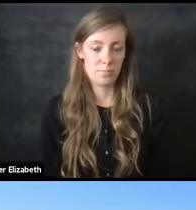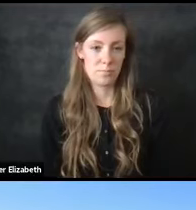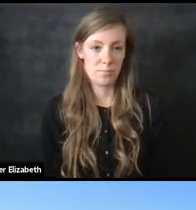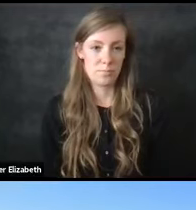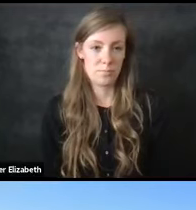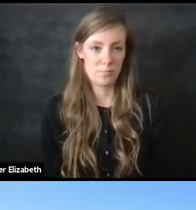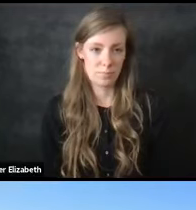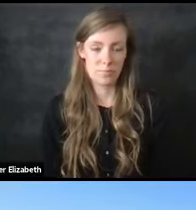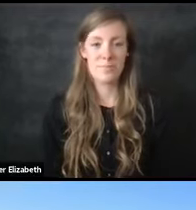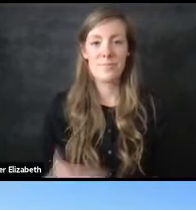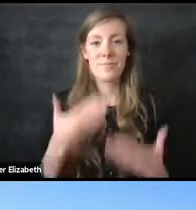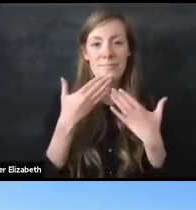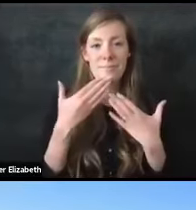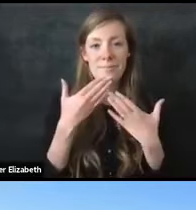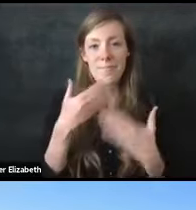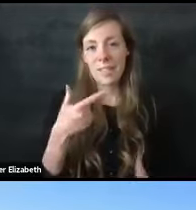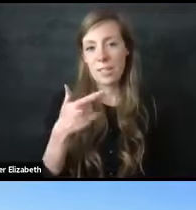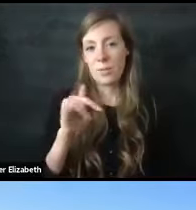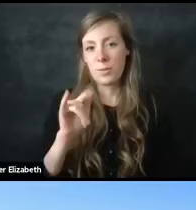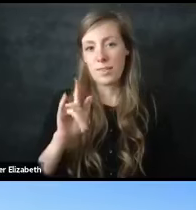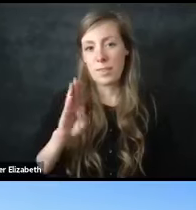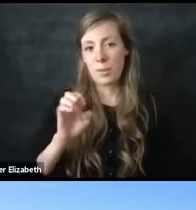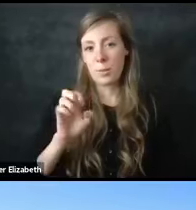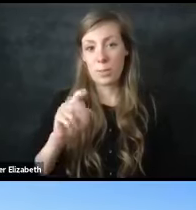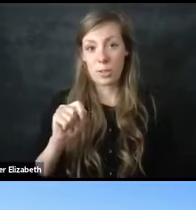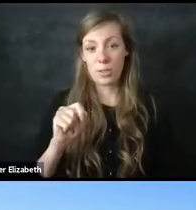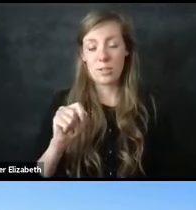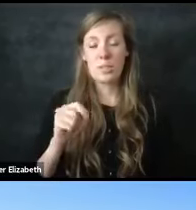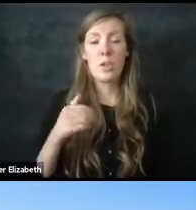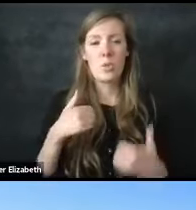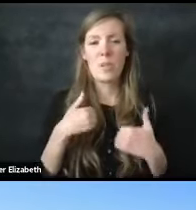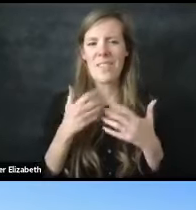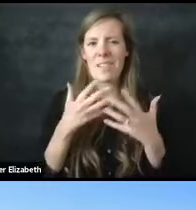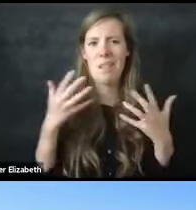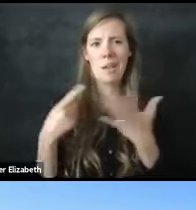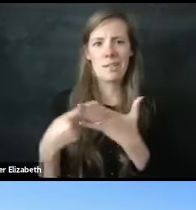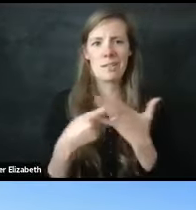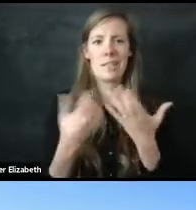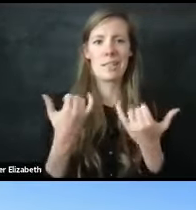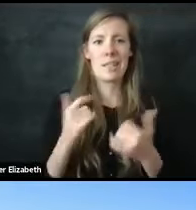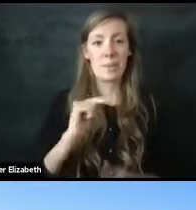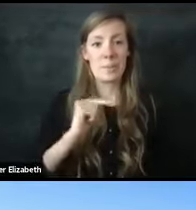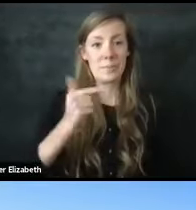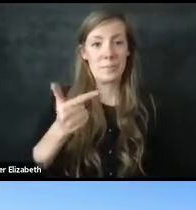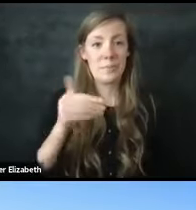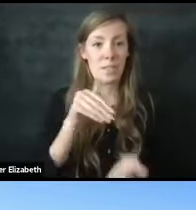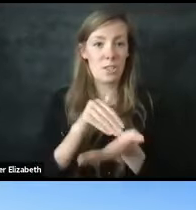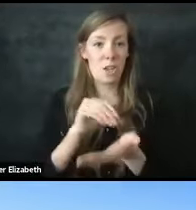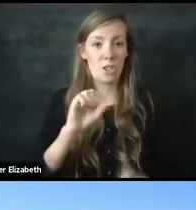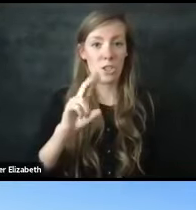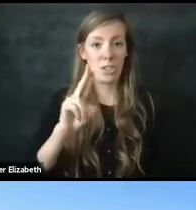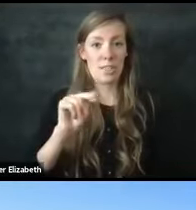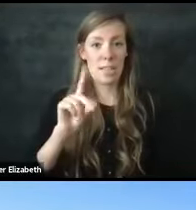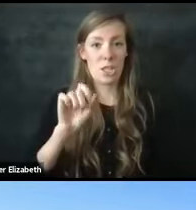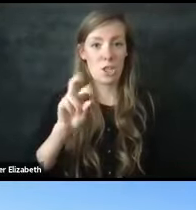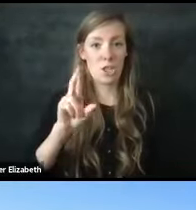Great. Thank you, Gilbert. We have a lot to cover today, so I'm going to turn it over to Dr. Sundari Mase, our health officer, for an update.